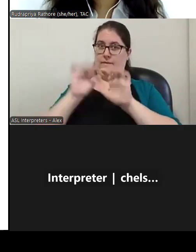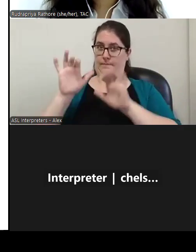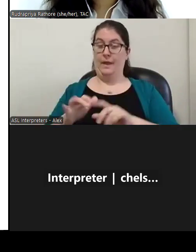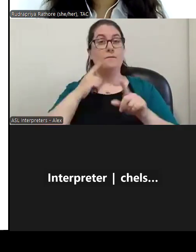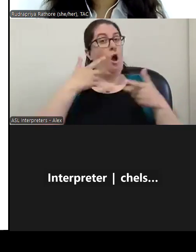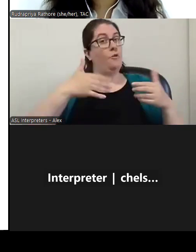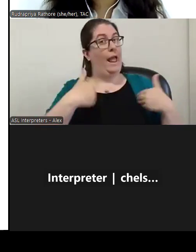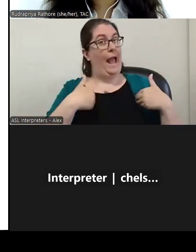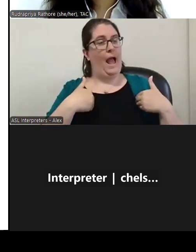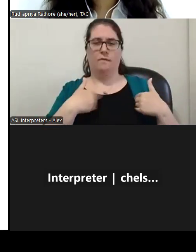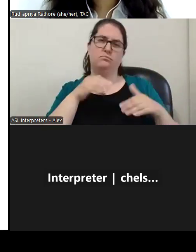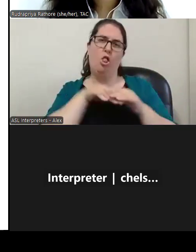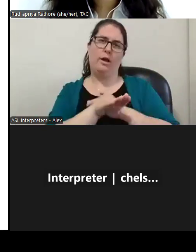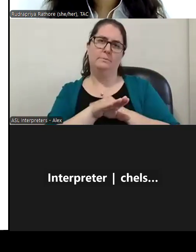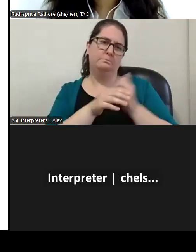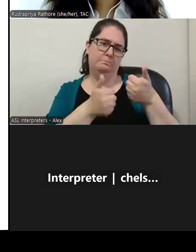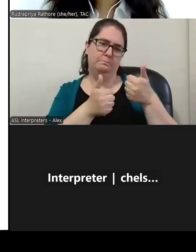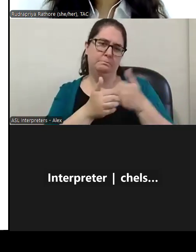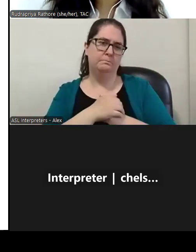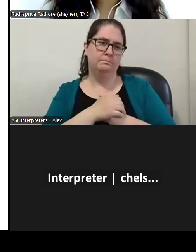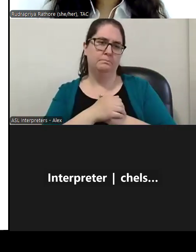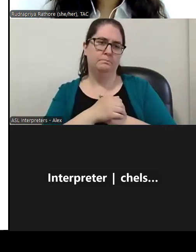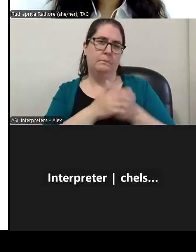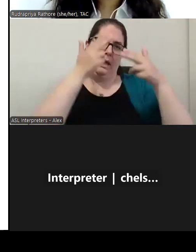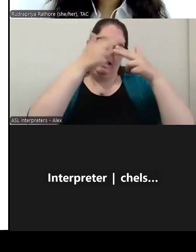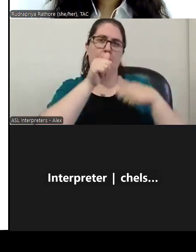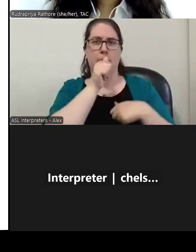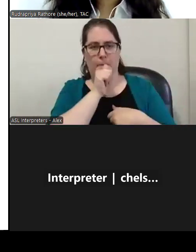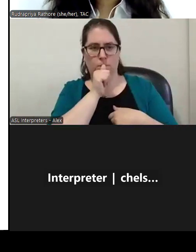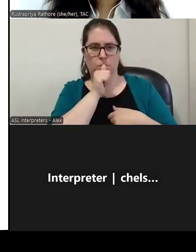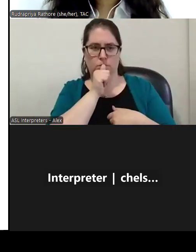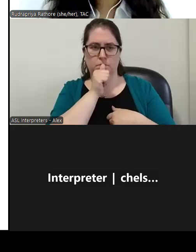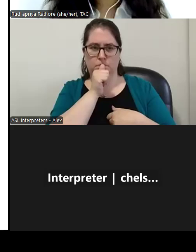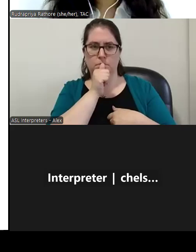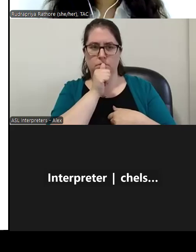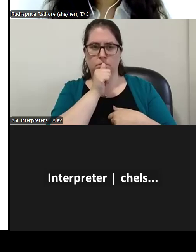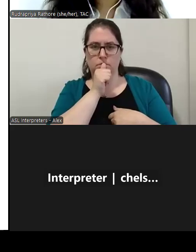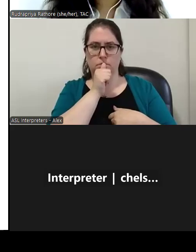your email address into the login field and enter your password and if you don't remember